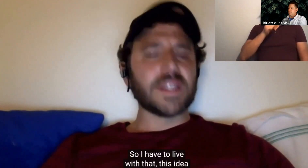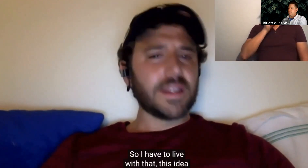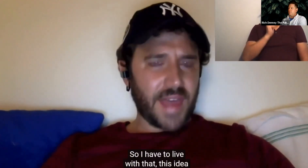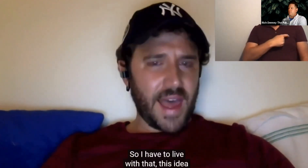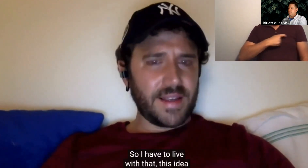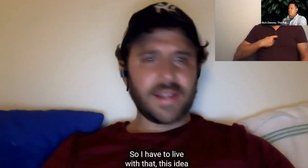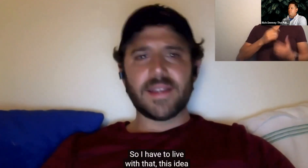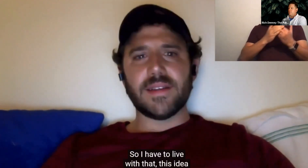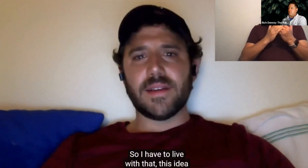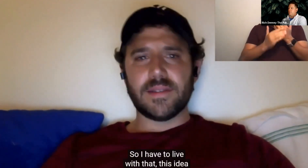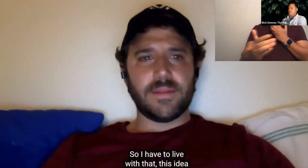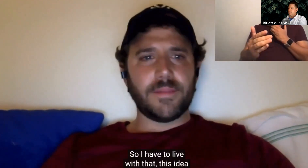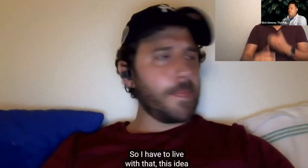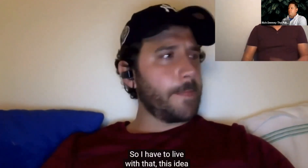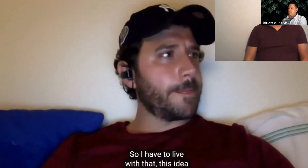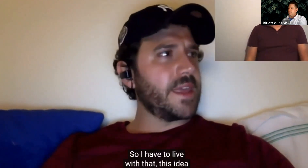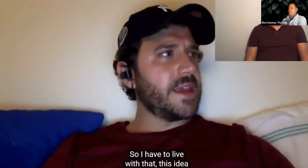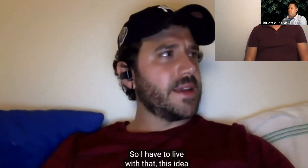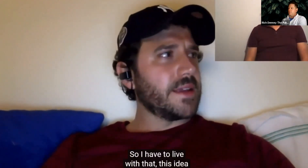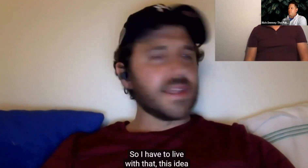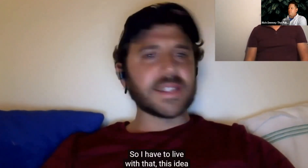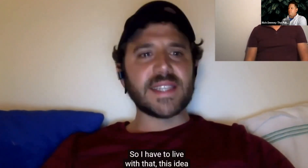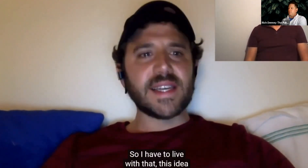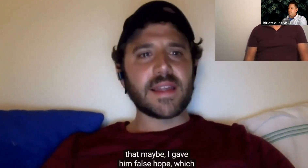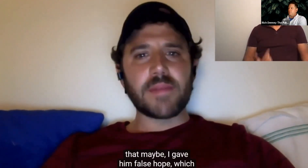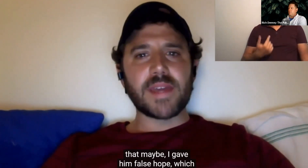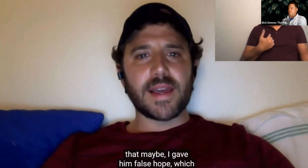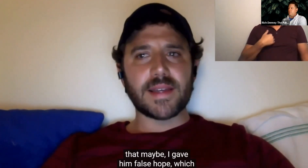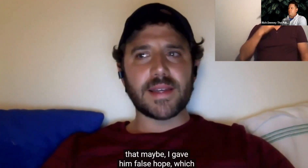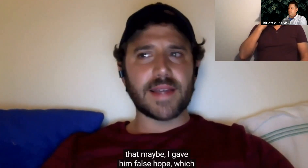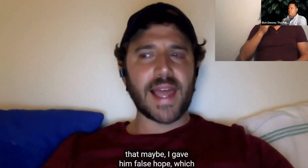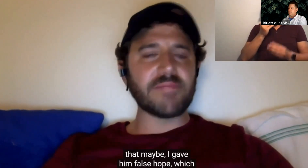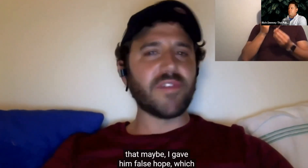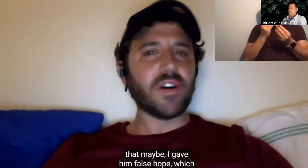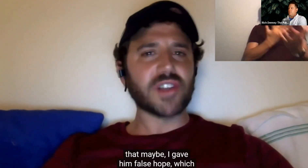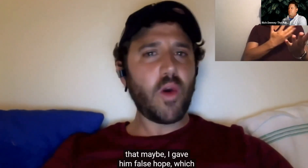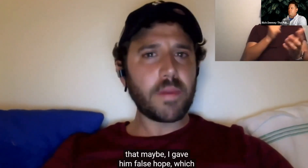live with that. This idea that maybe I gave him false hope,